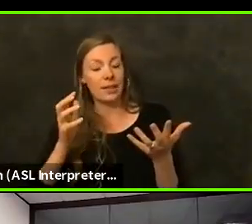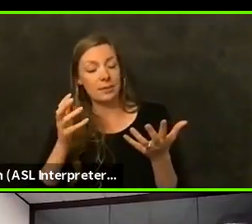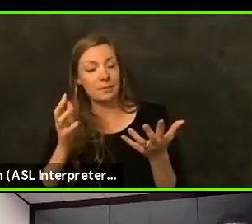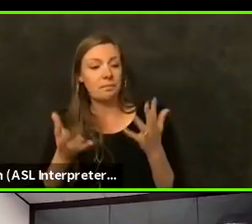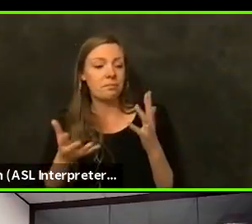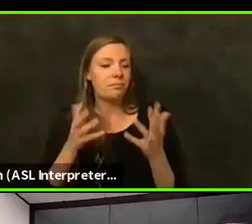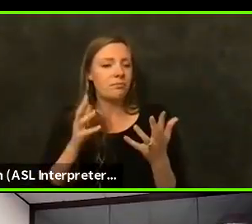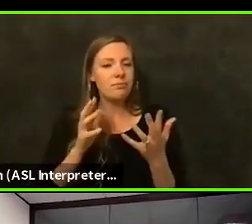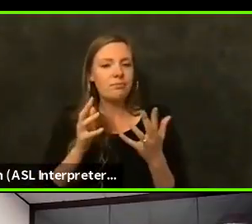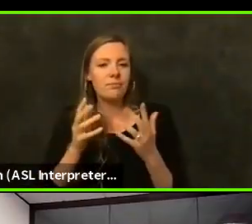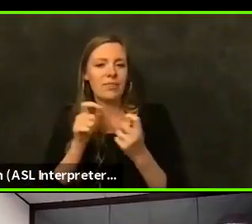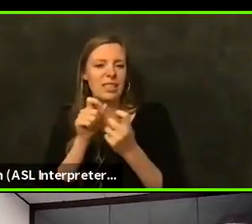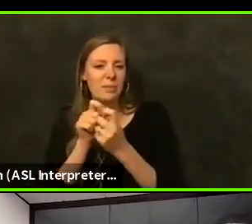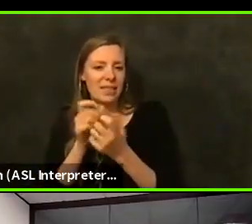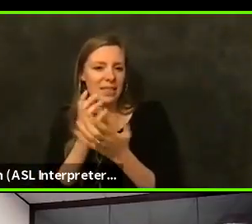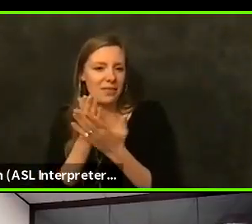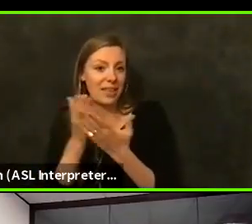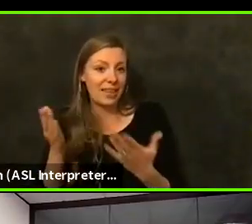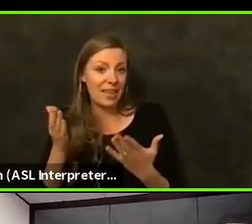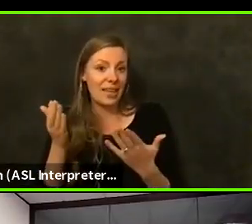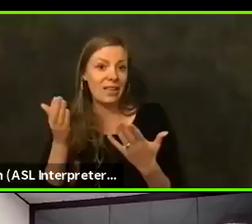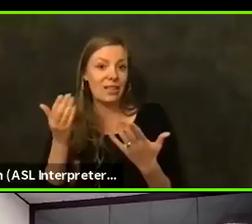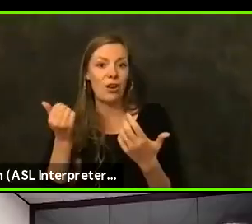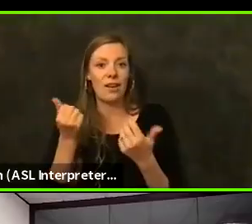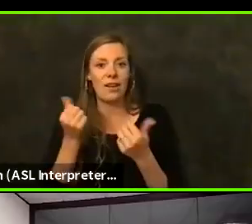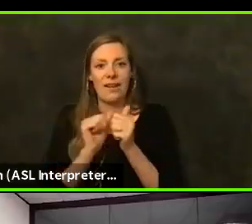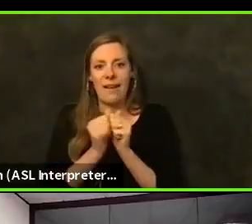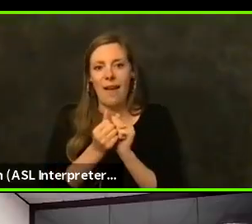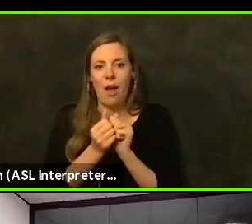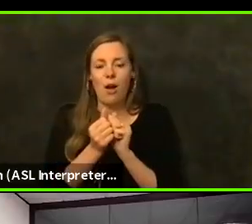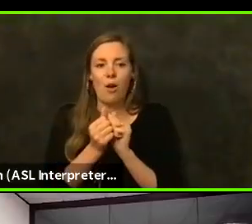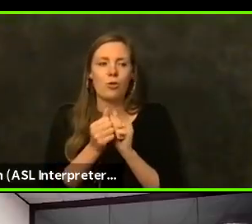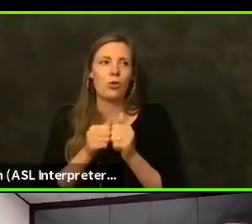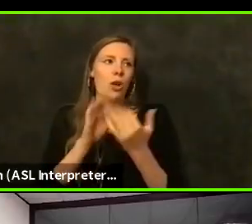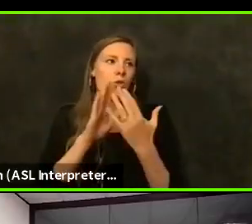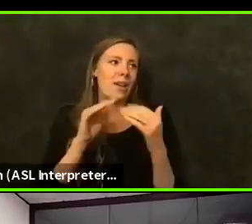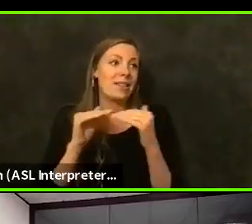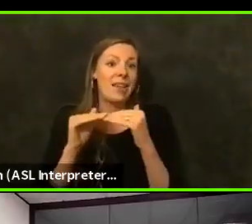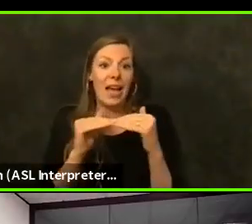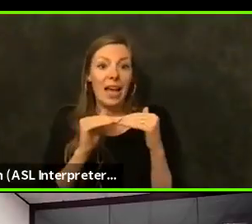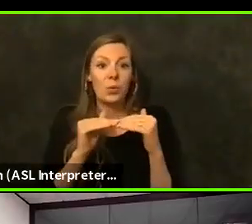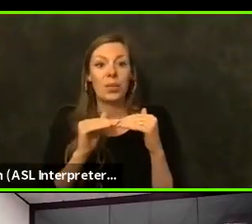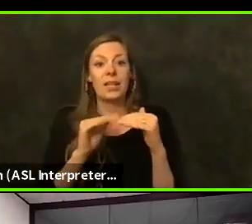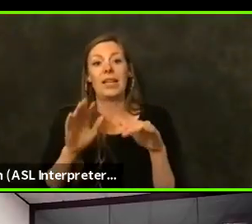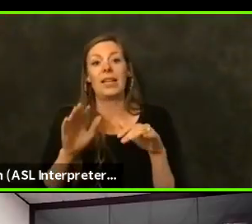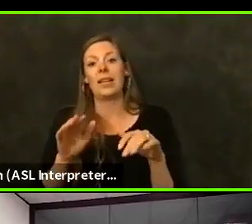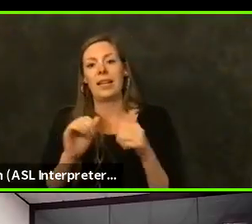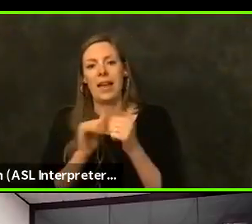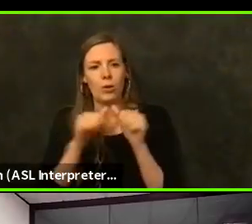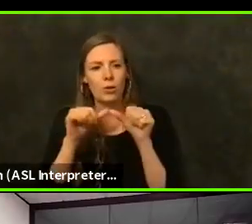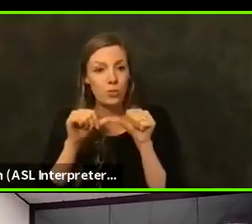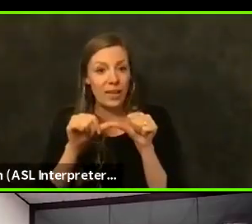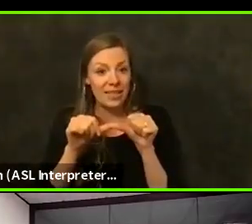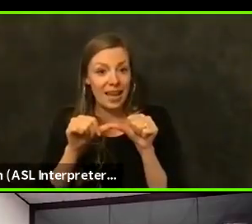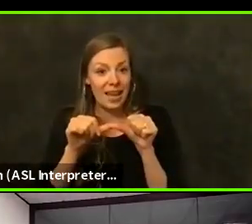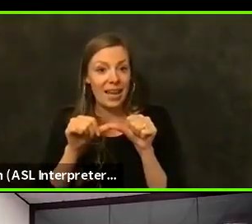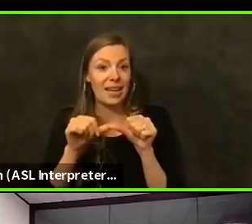outs on on how to try to address equity, how to get the vaccine, how to maintain the vaccine integrity, all these issues.